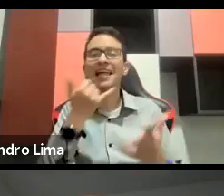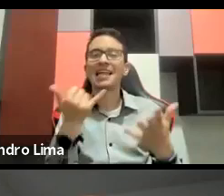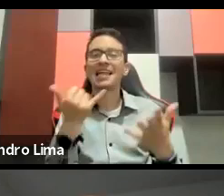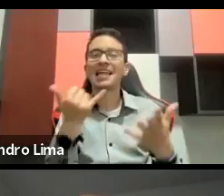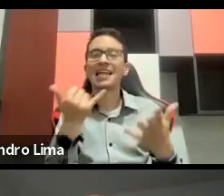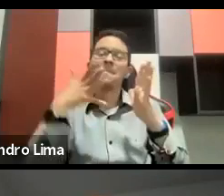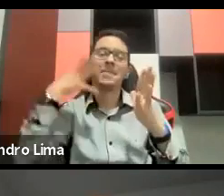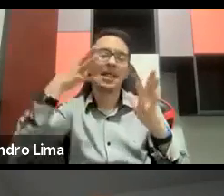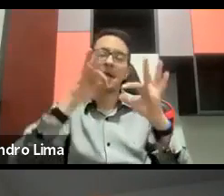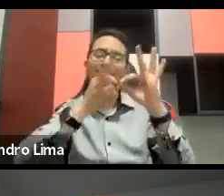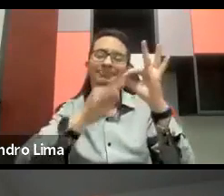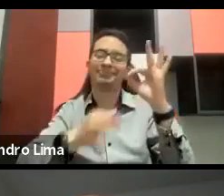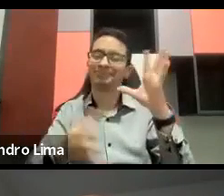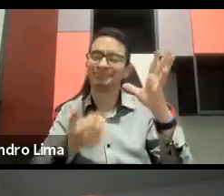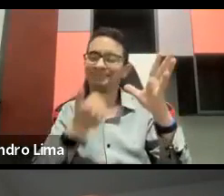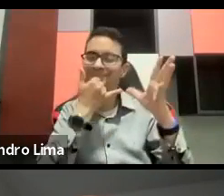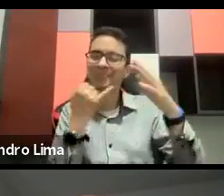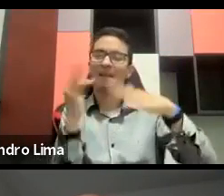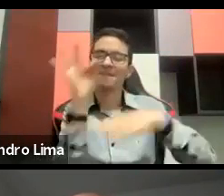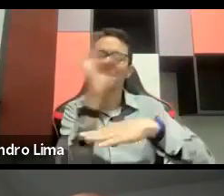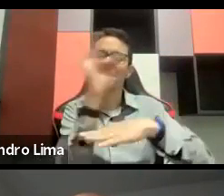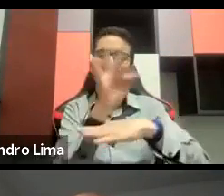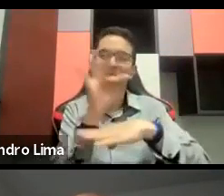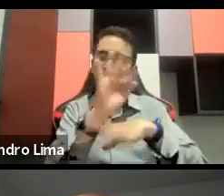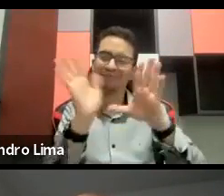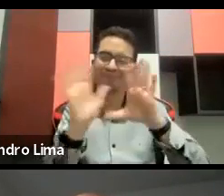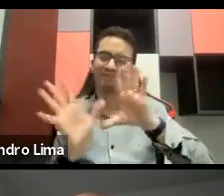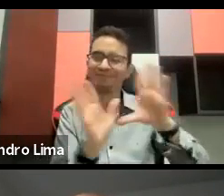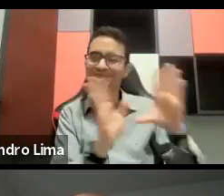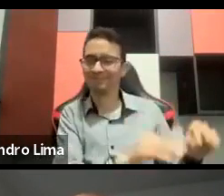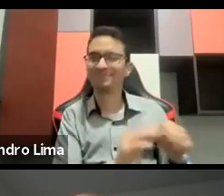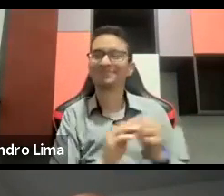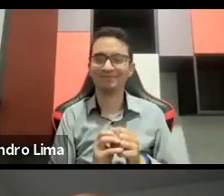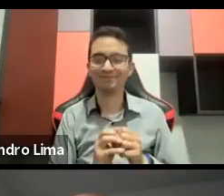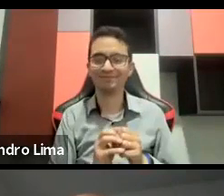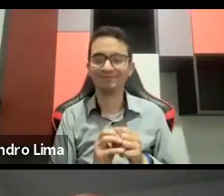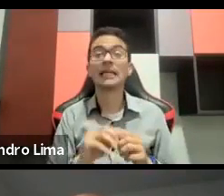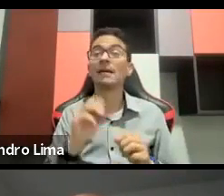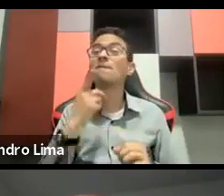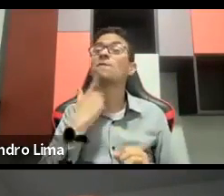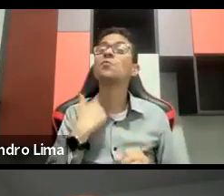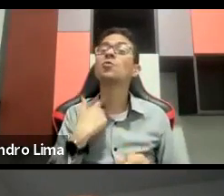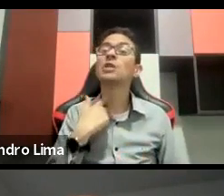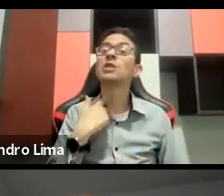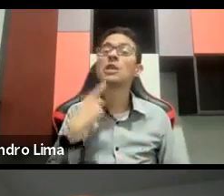formal presentation, any formal introduction, okay? So, if you introduction, okay? So, if you introduction, okay? So, if you if you feel like you can do it, if you feel like you can do it,